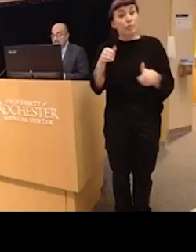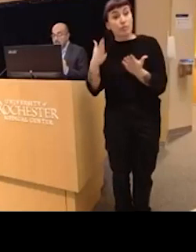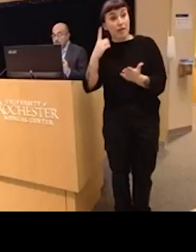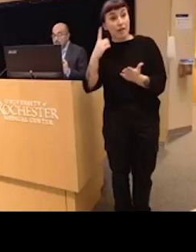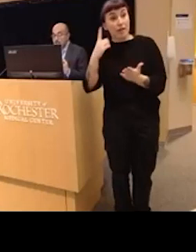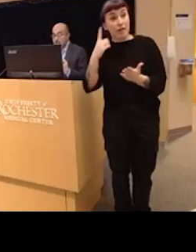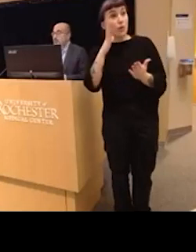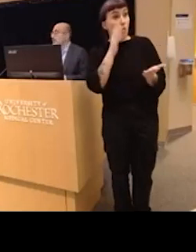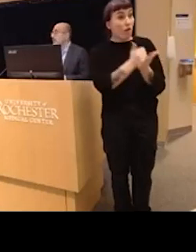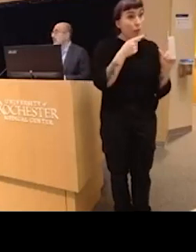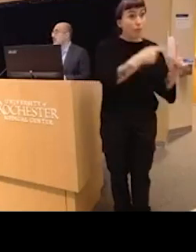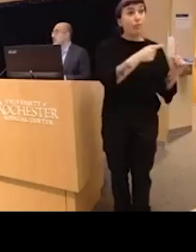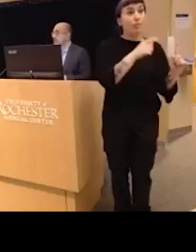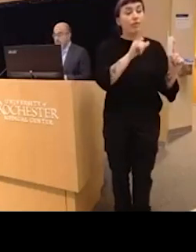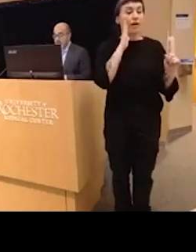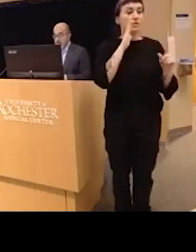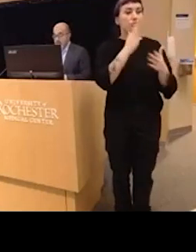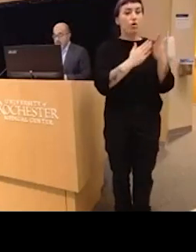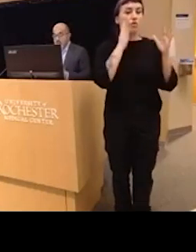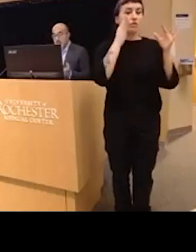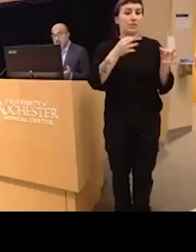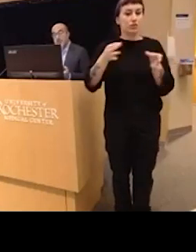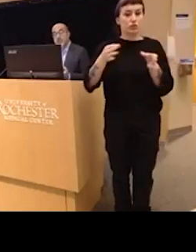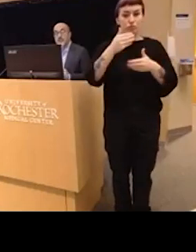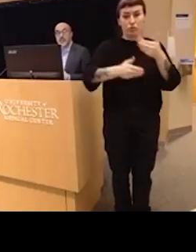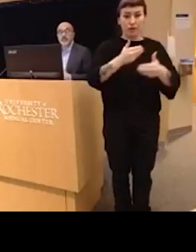and that's a whole shared decision-making process and you know the step care approach of the VA as